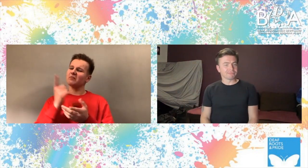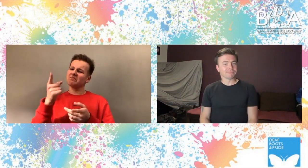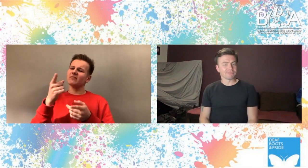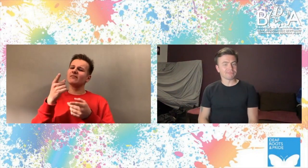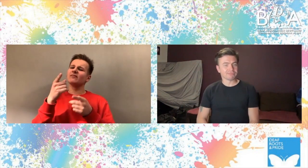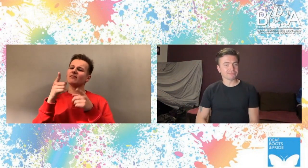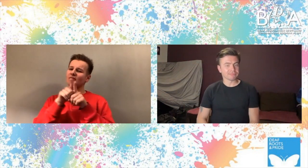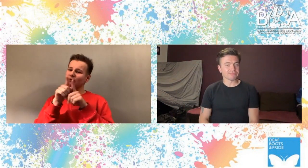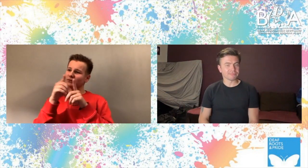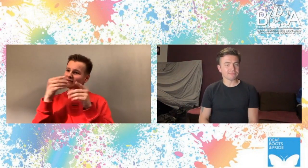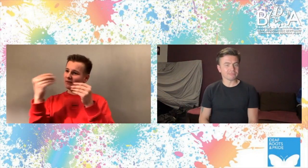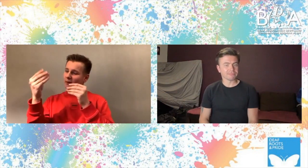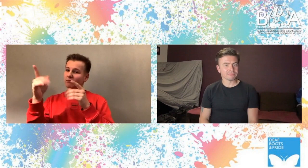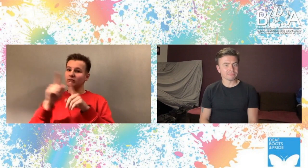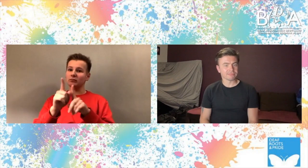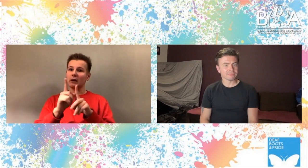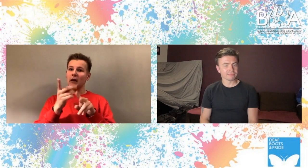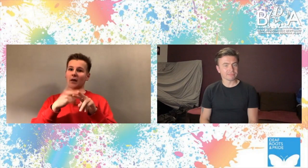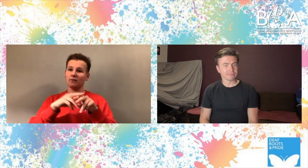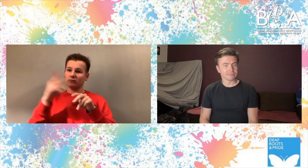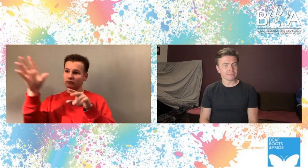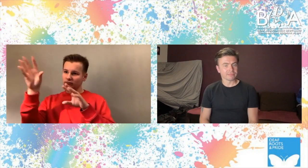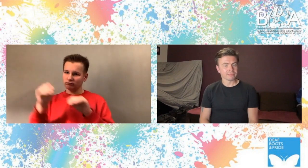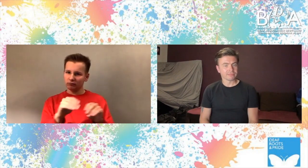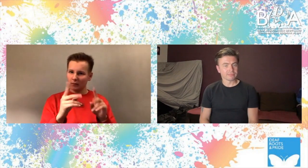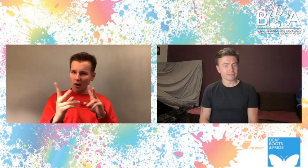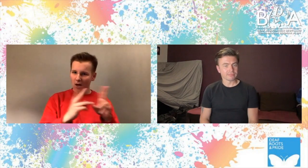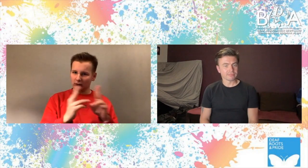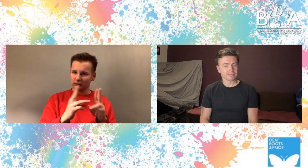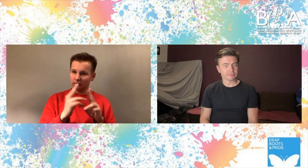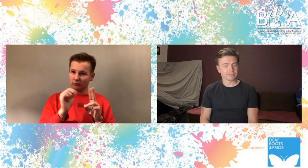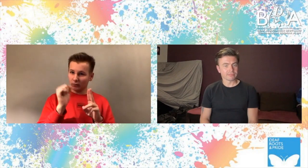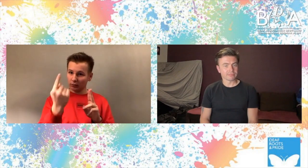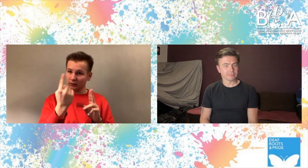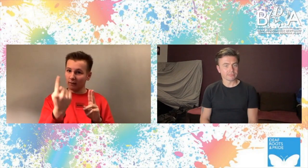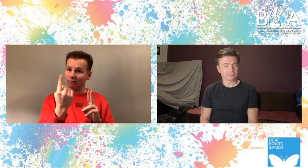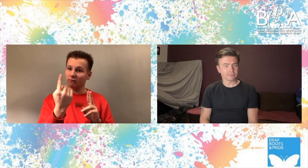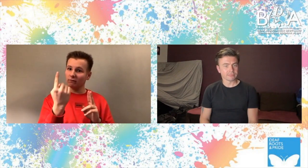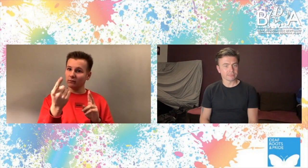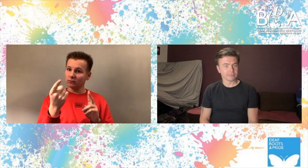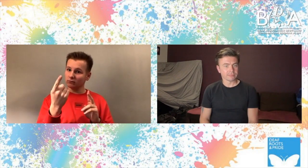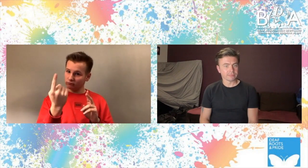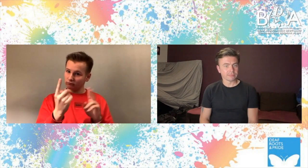What would happen if you were editing? Do you do that yourself or do you